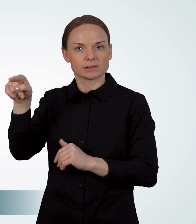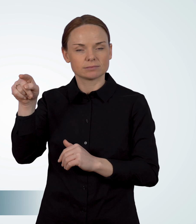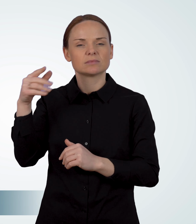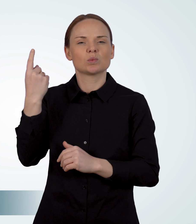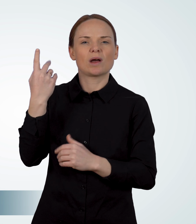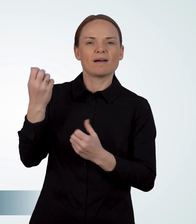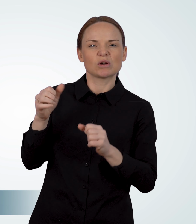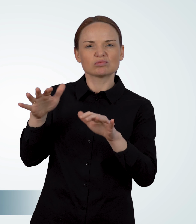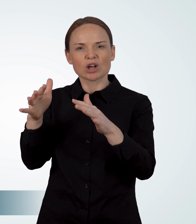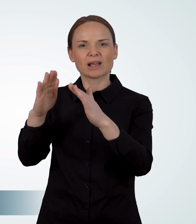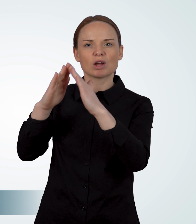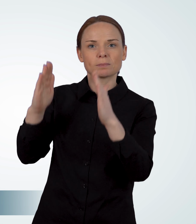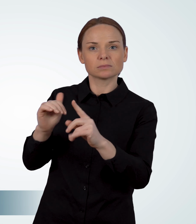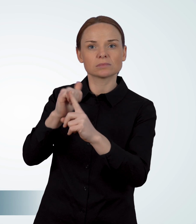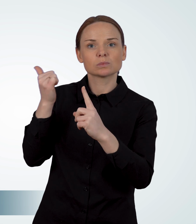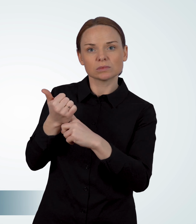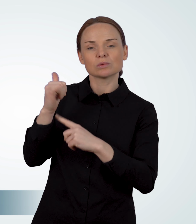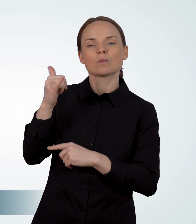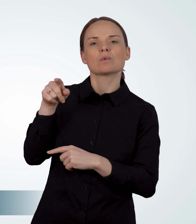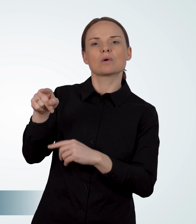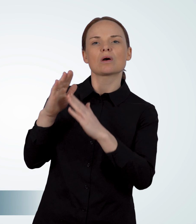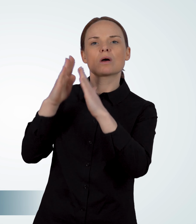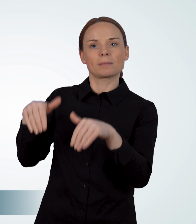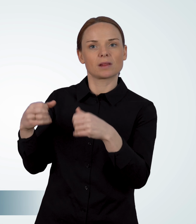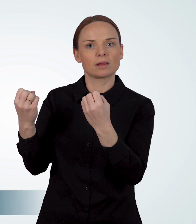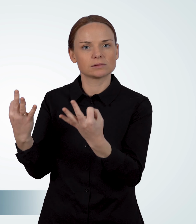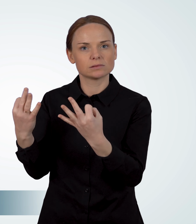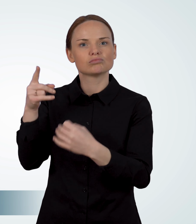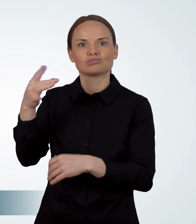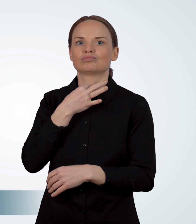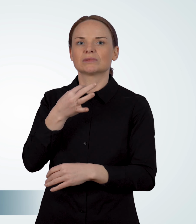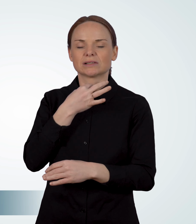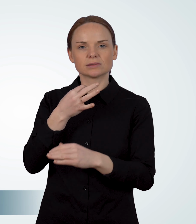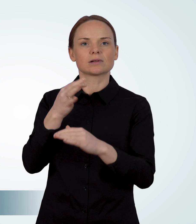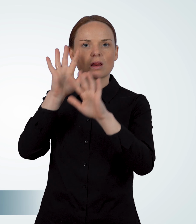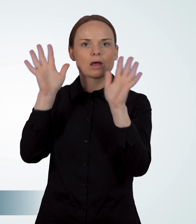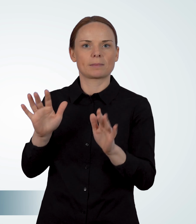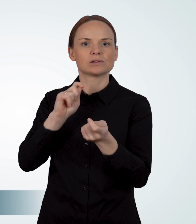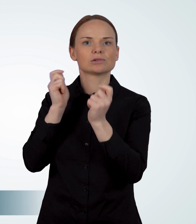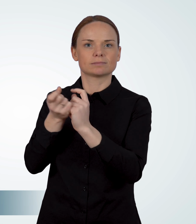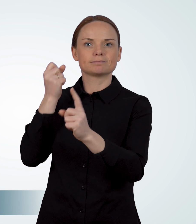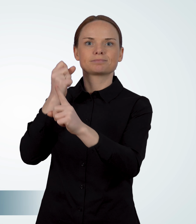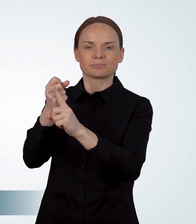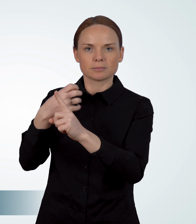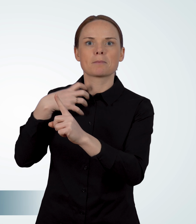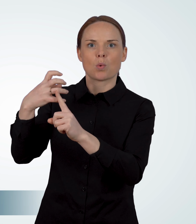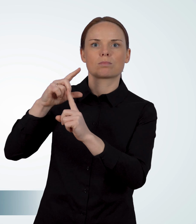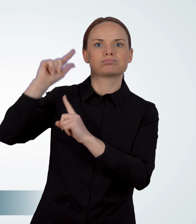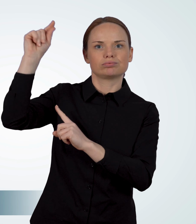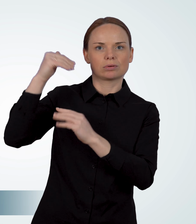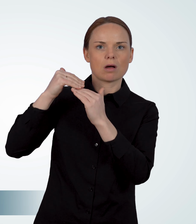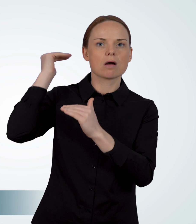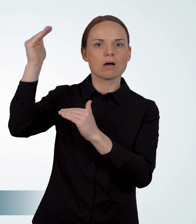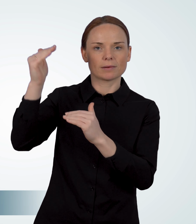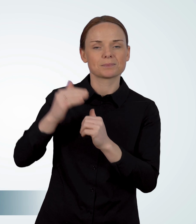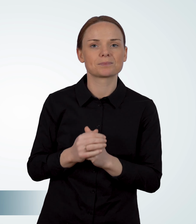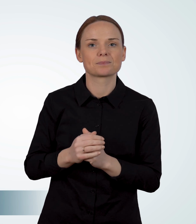Islander communities, are more at risk of climate change impacts.